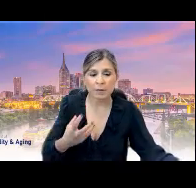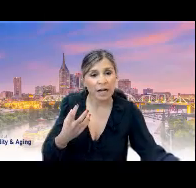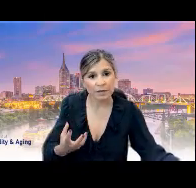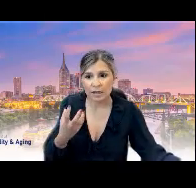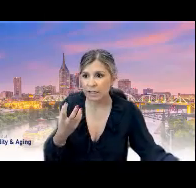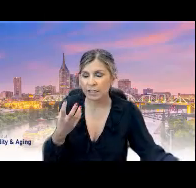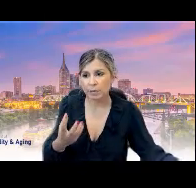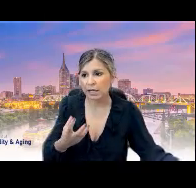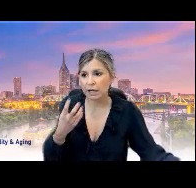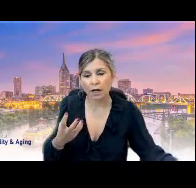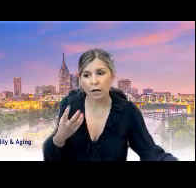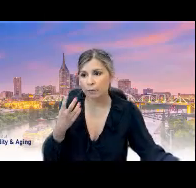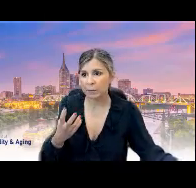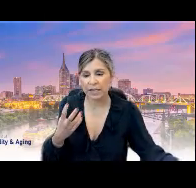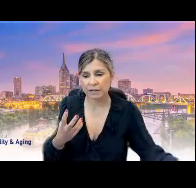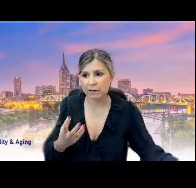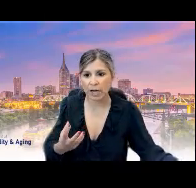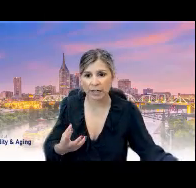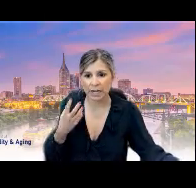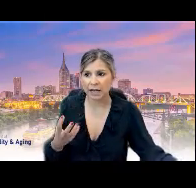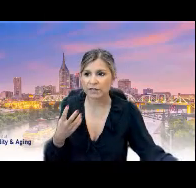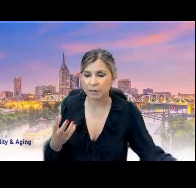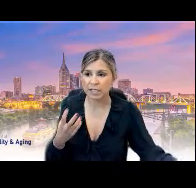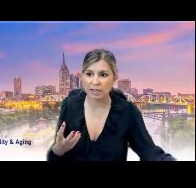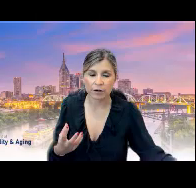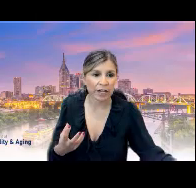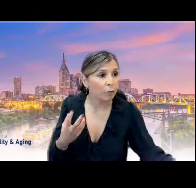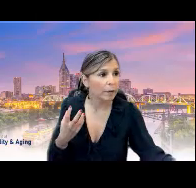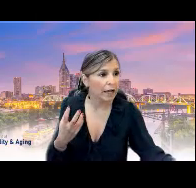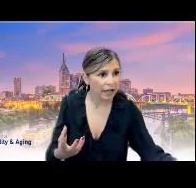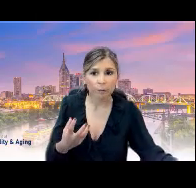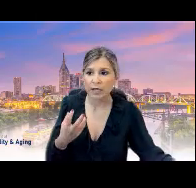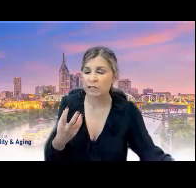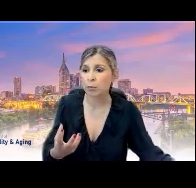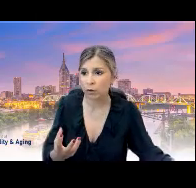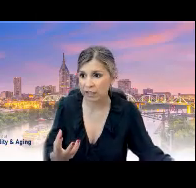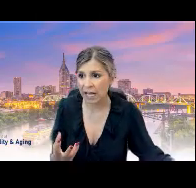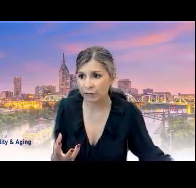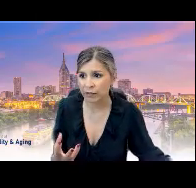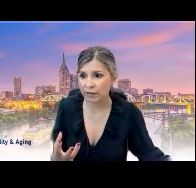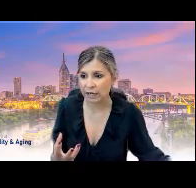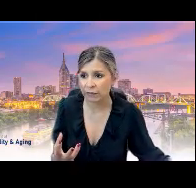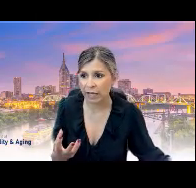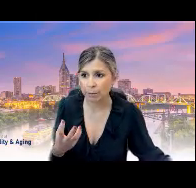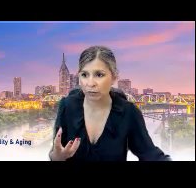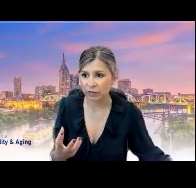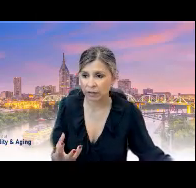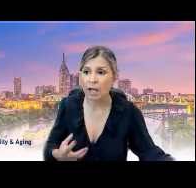Sometimes it can be a big Peace of Mind to have somebody there to help help and support the advocacy of that person.